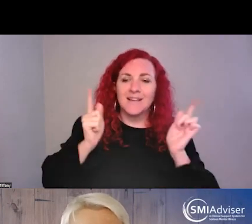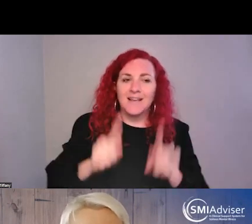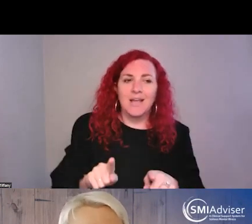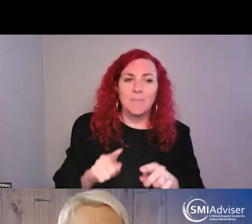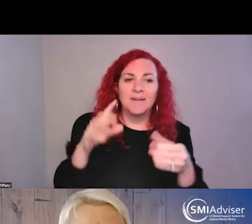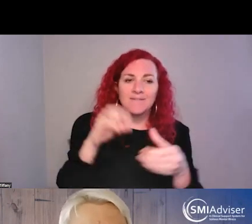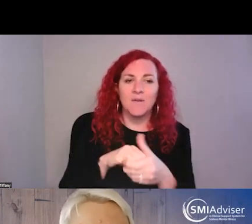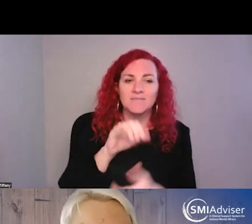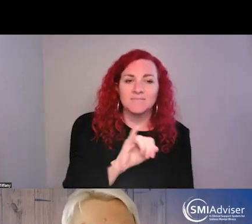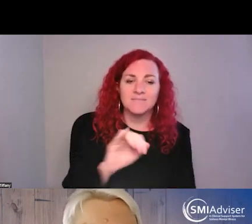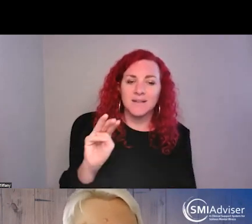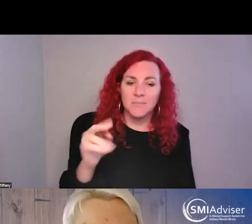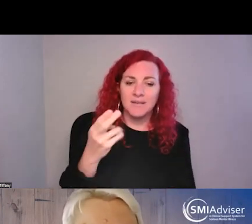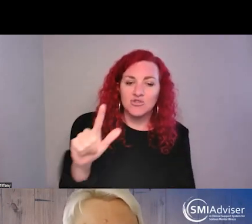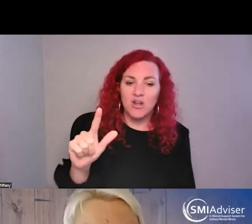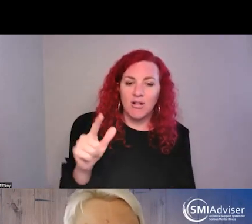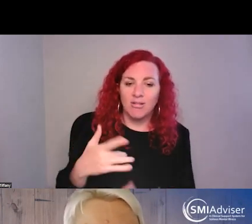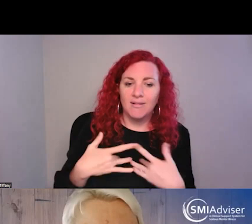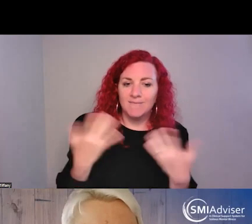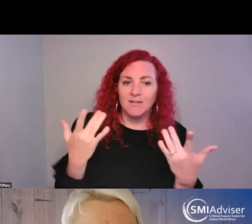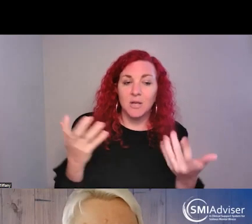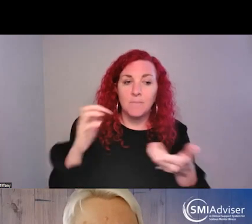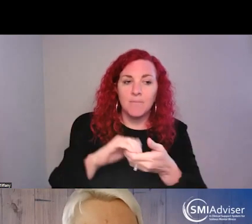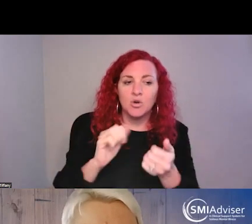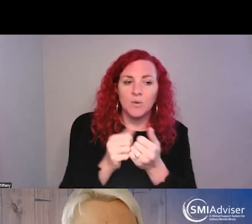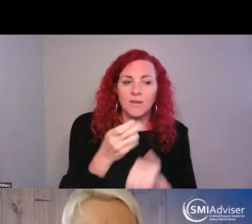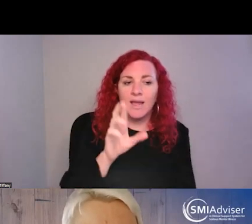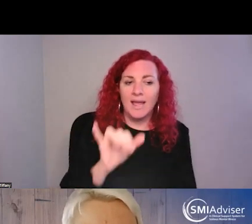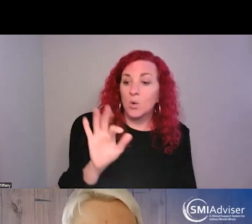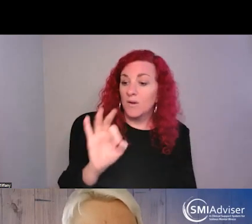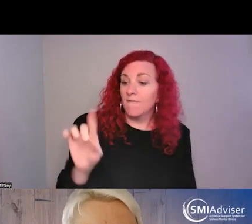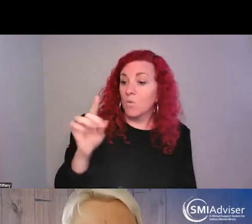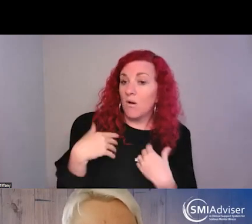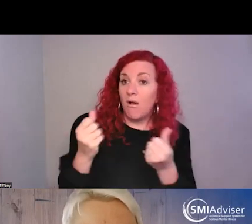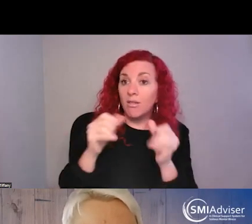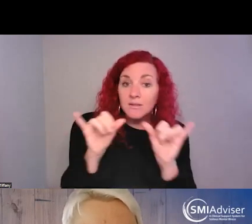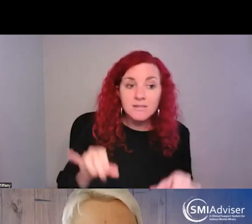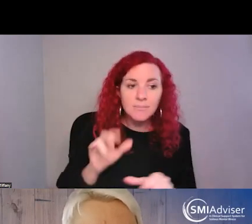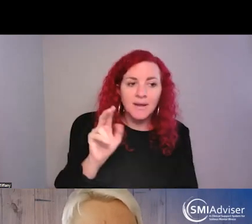WE WILL BE PARTNERING WITH HENRY FORD HEALTH CARE